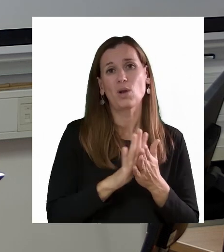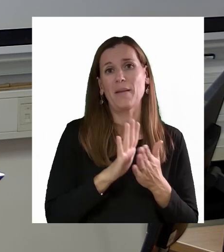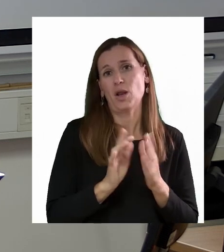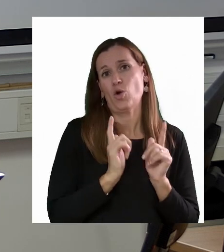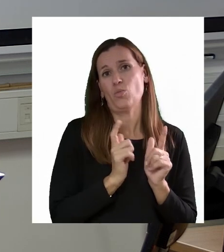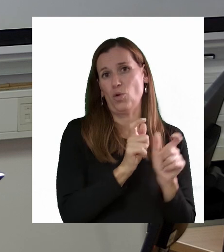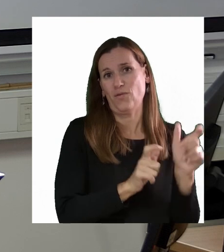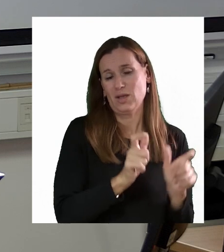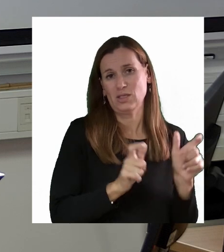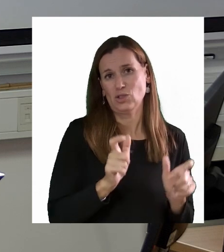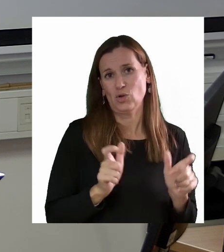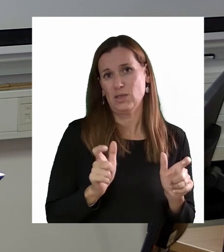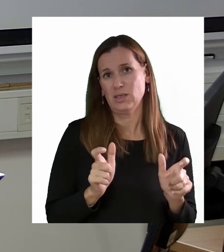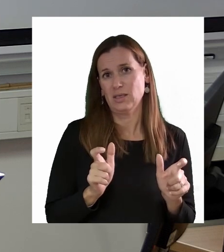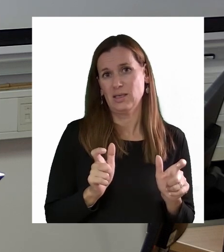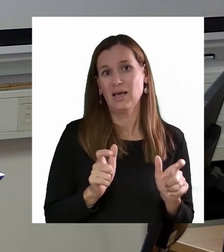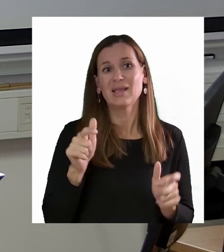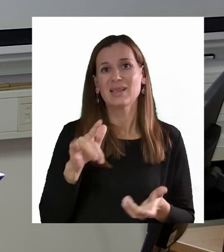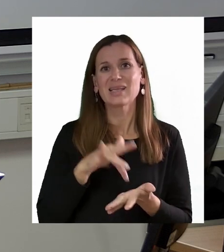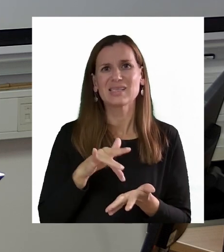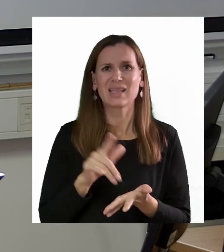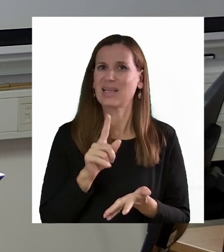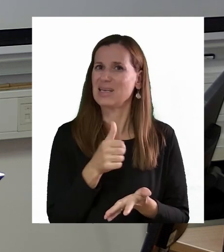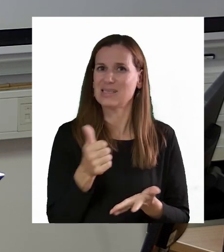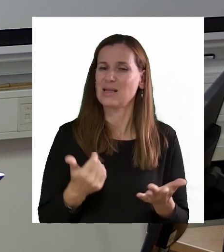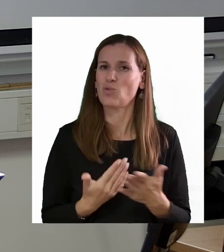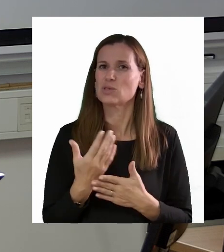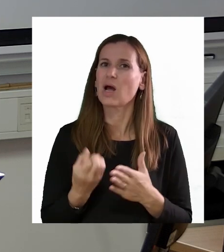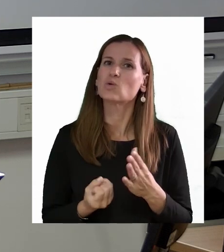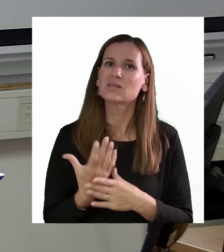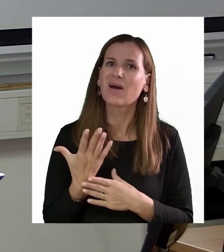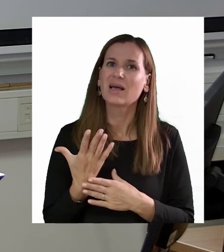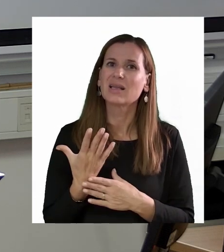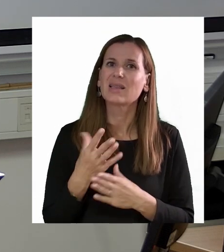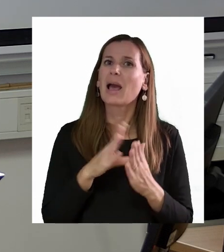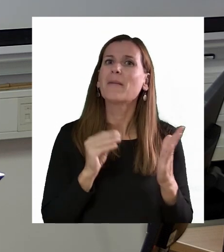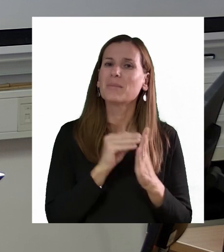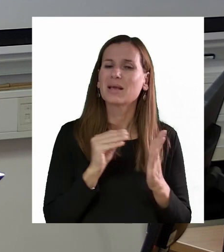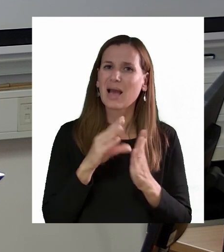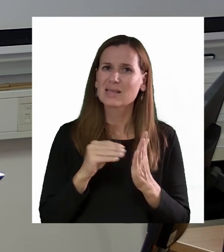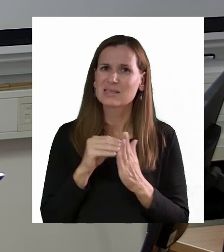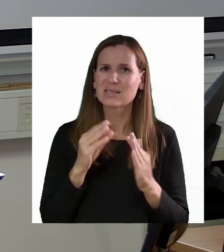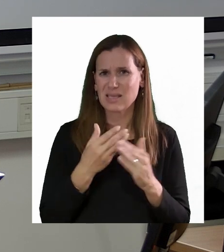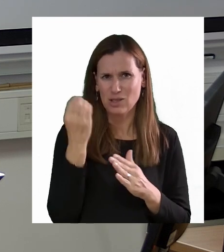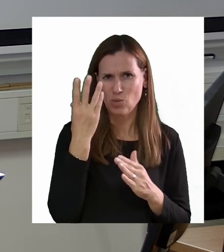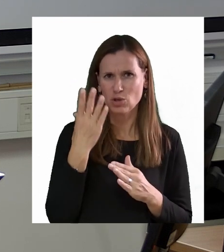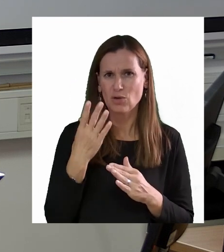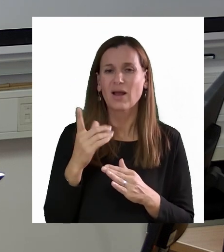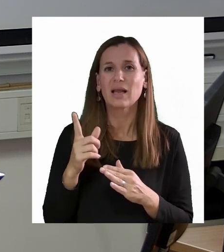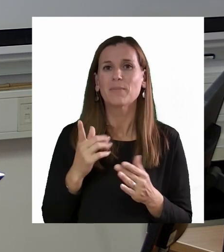Last point, this centre is not just for creating application on education. We already give education